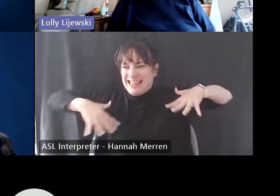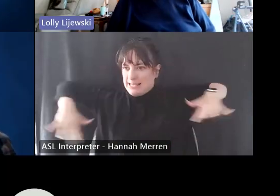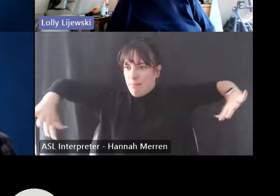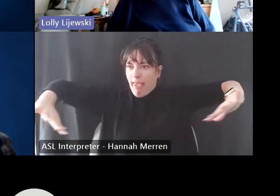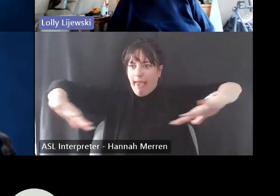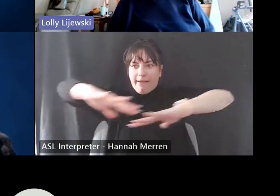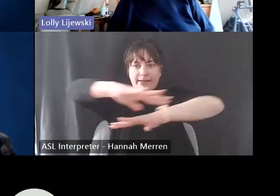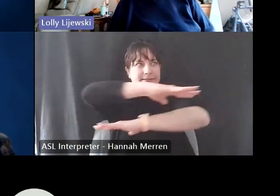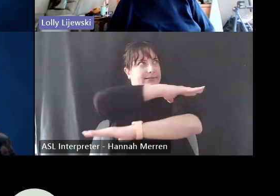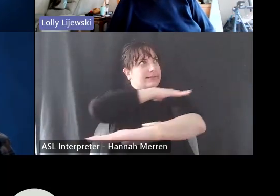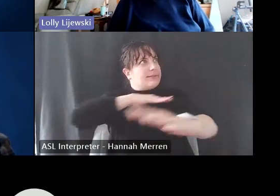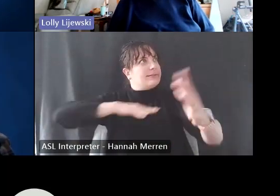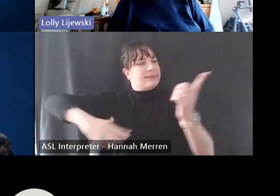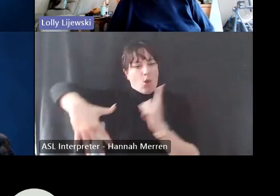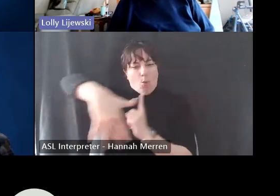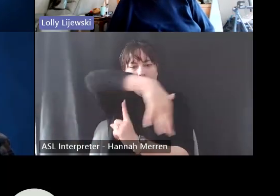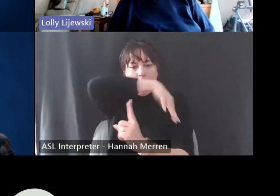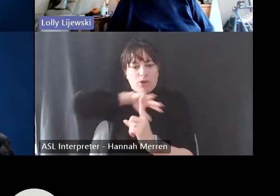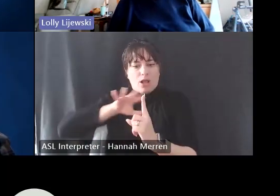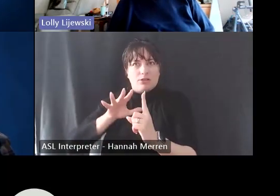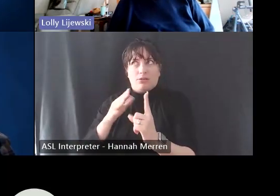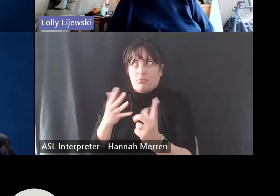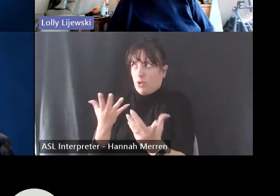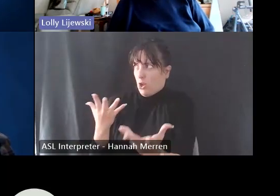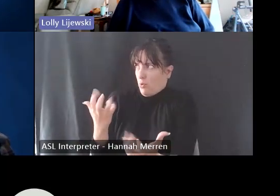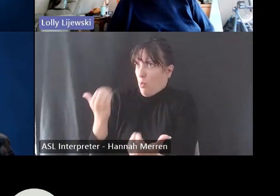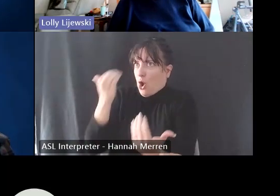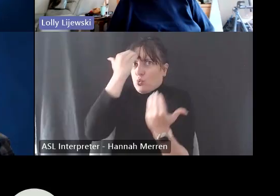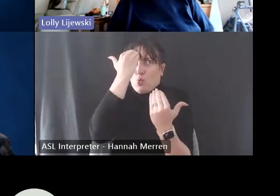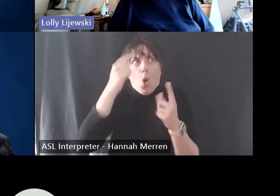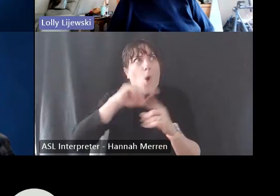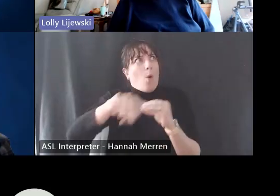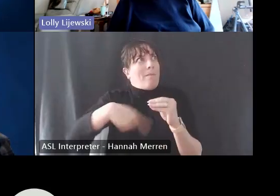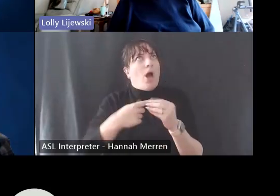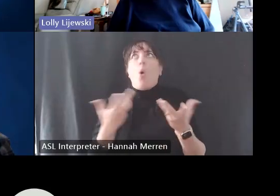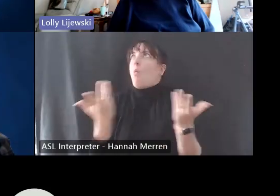and we want to learn more about that space.